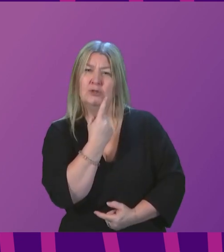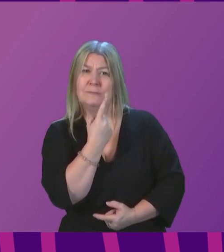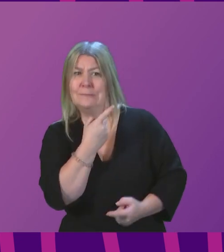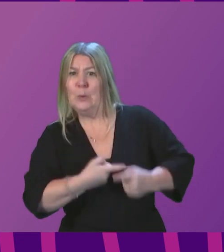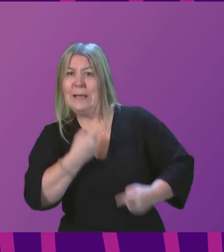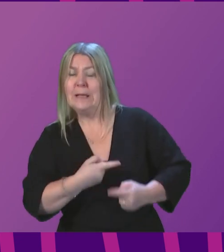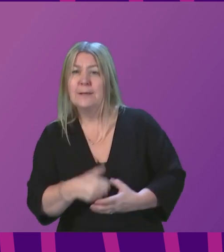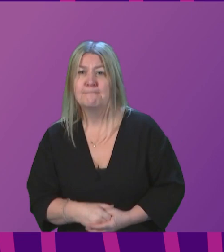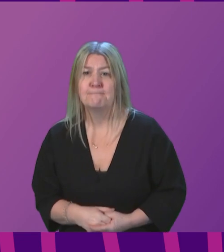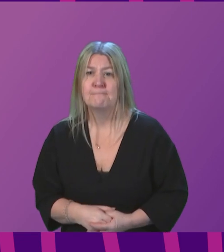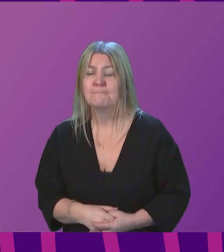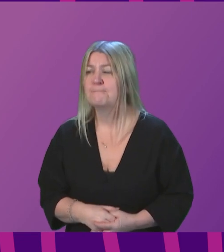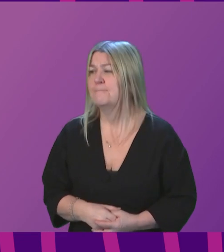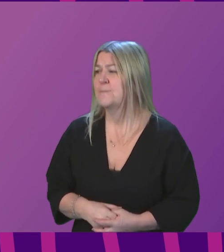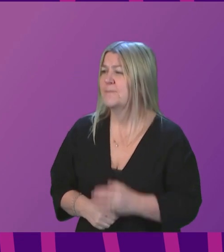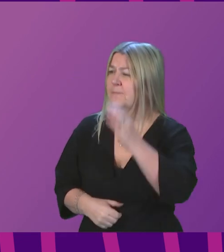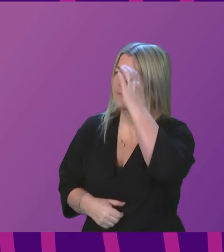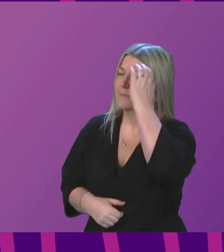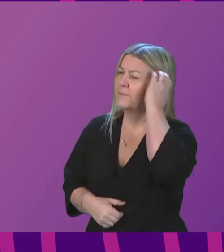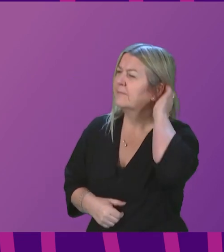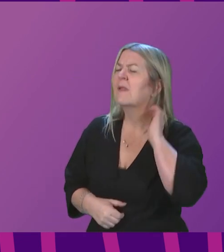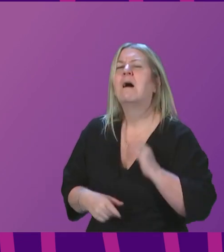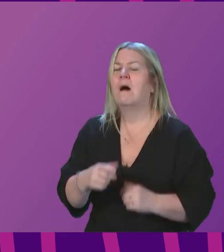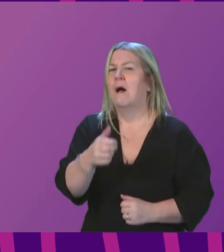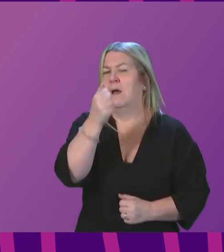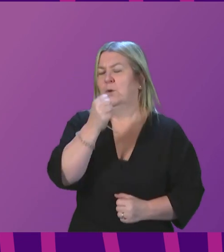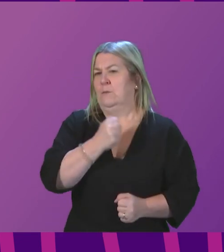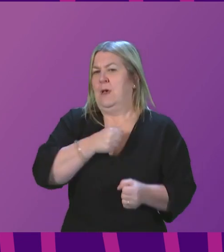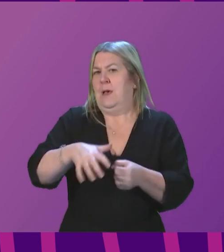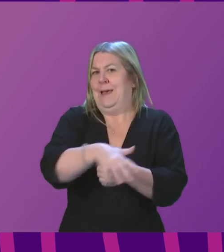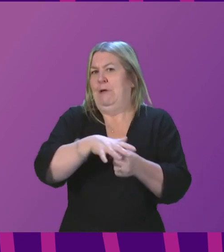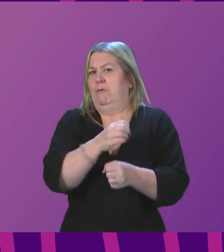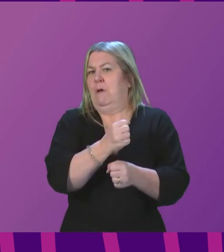I know, from my position as constituency MSP, how important that is.